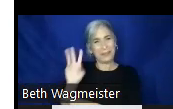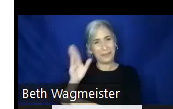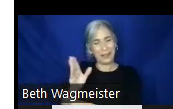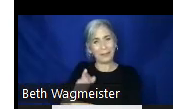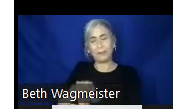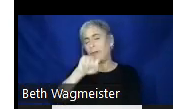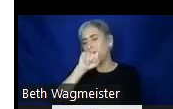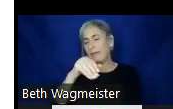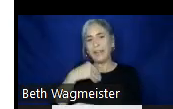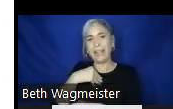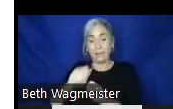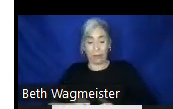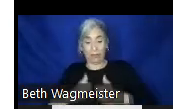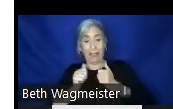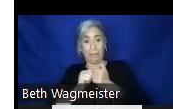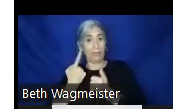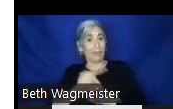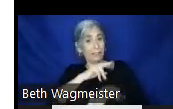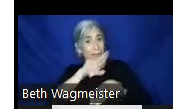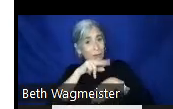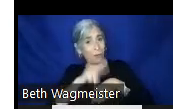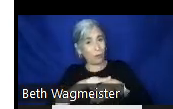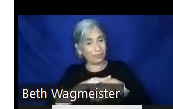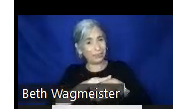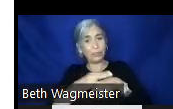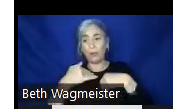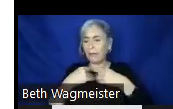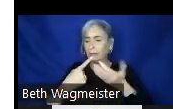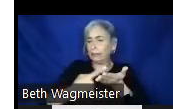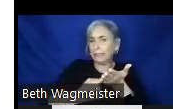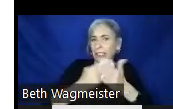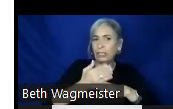to have you live with us also, to get a good discussion afterwards and have questions and